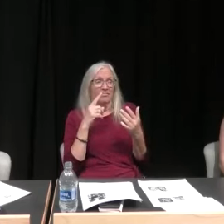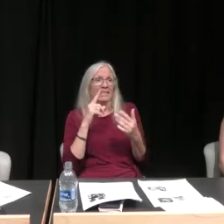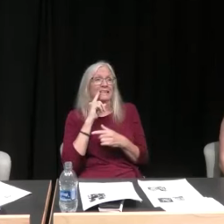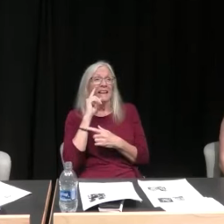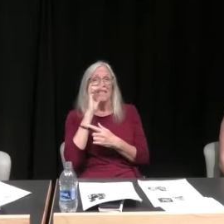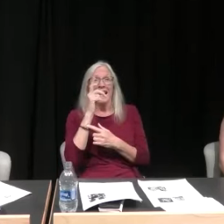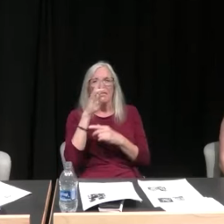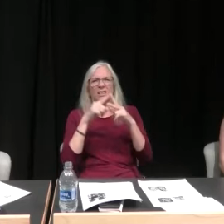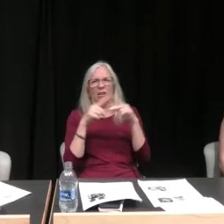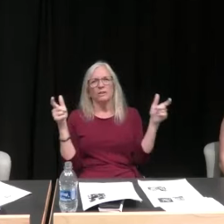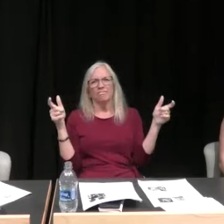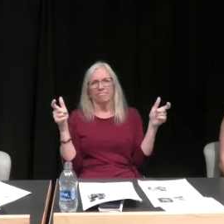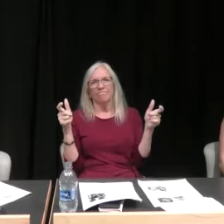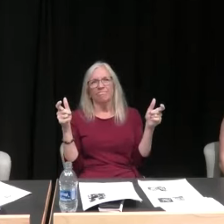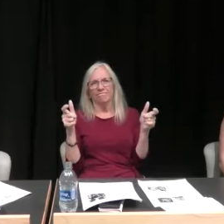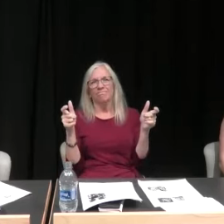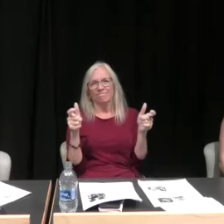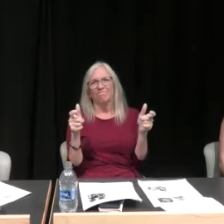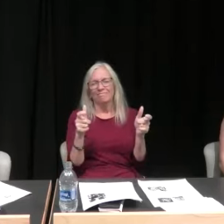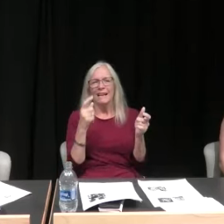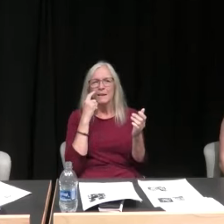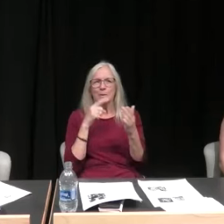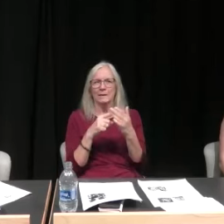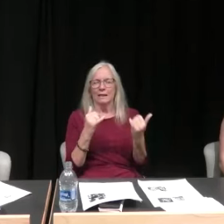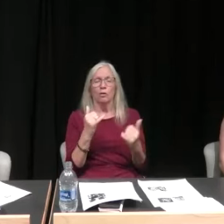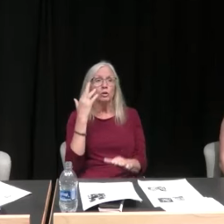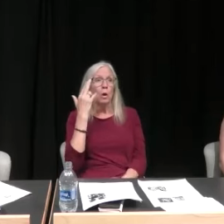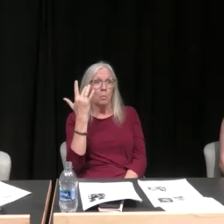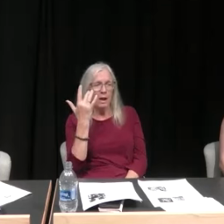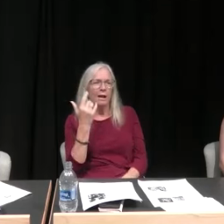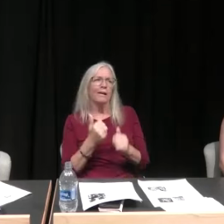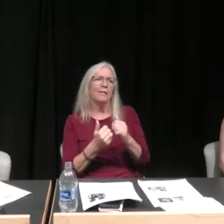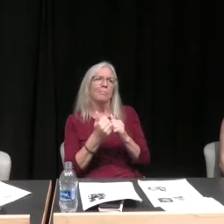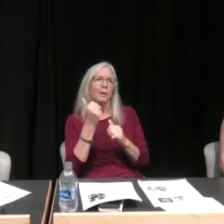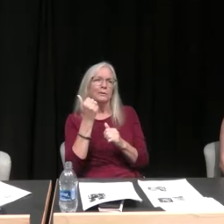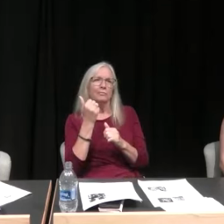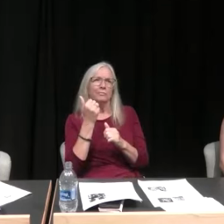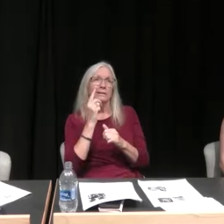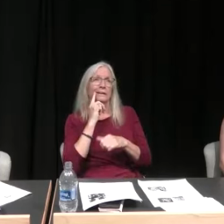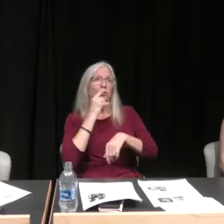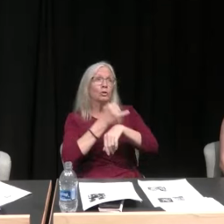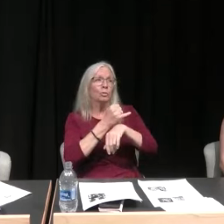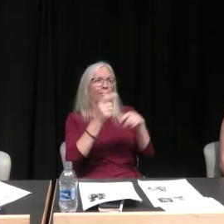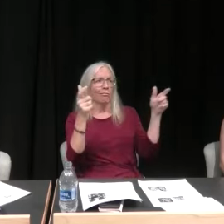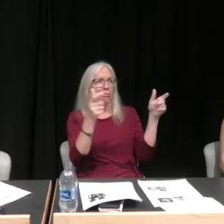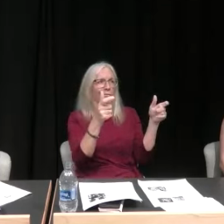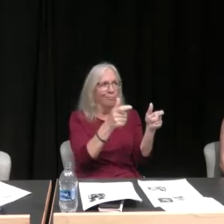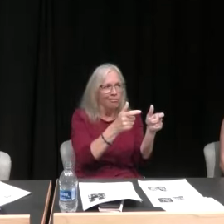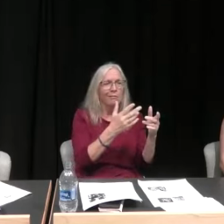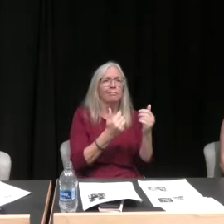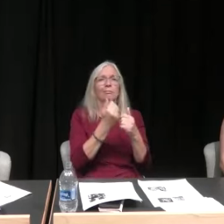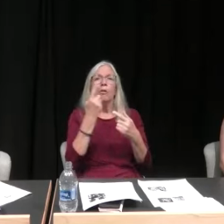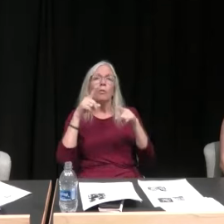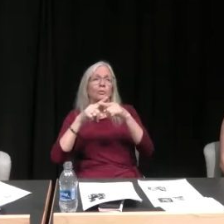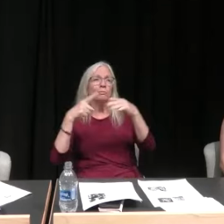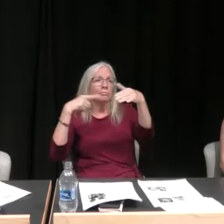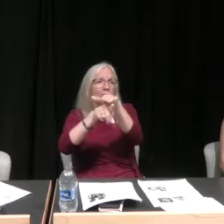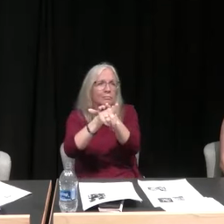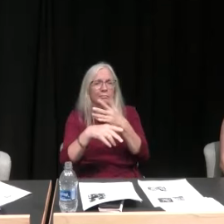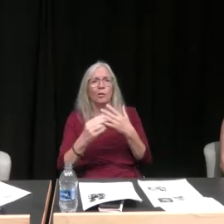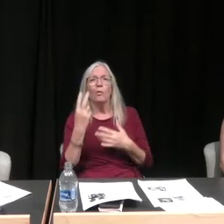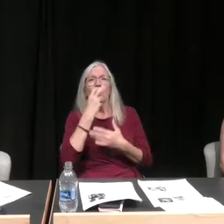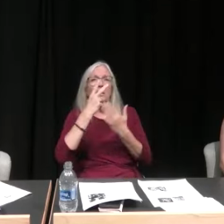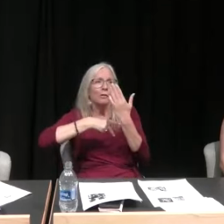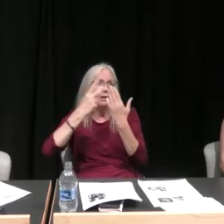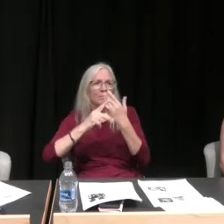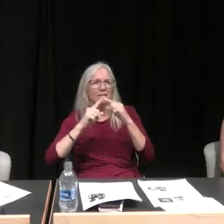we had to the community not just in Rochester and over time de clubs um were impacted about